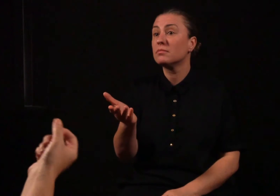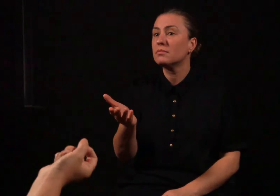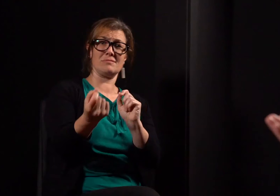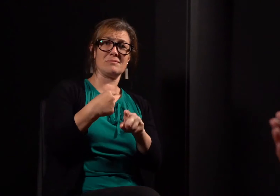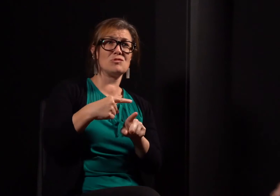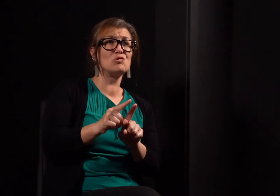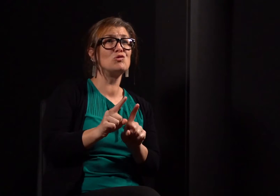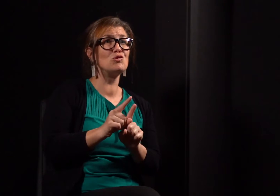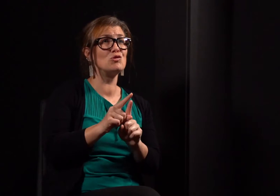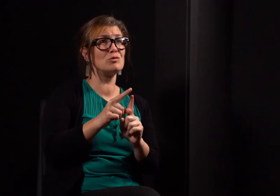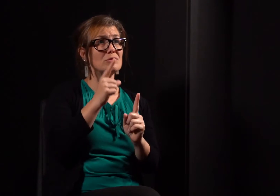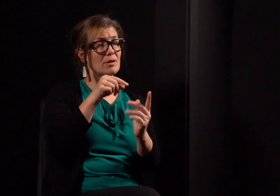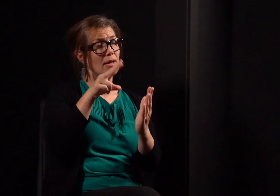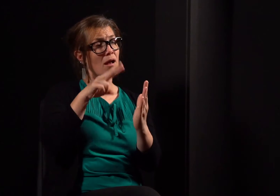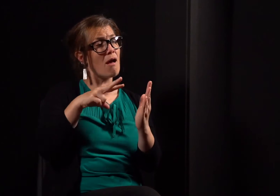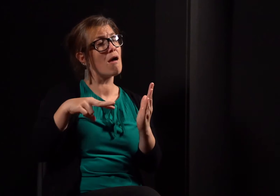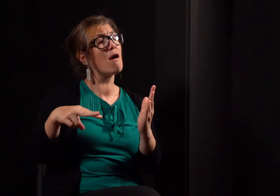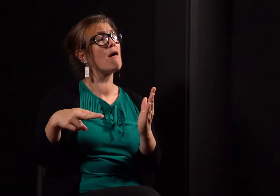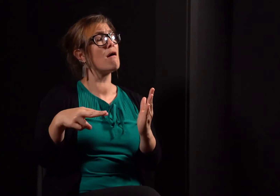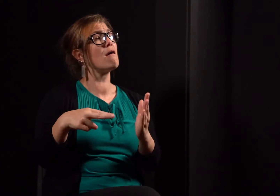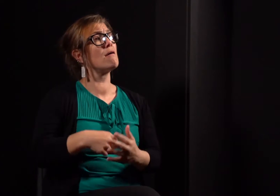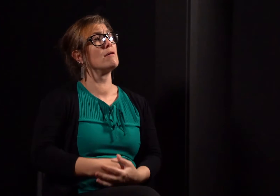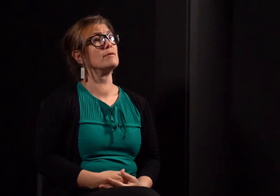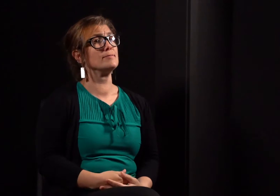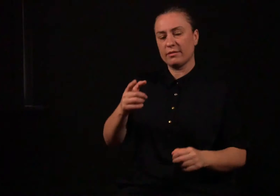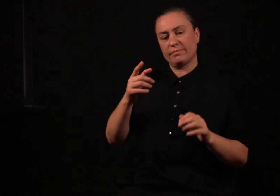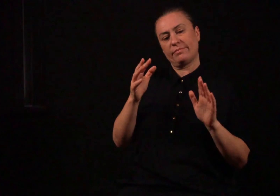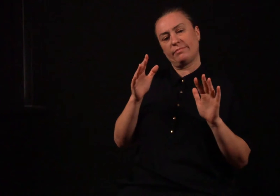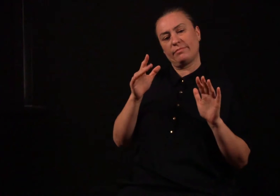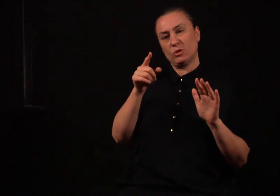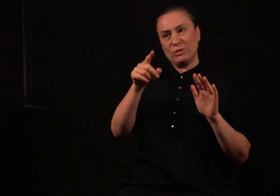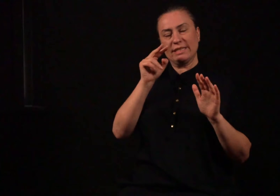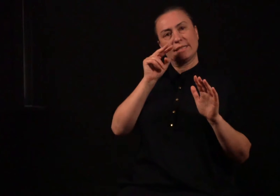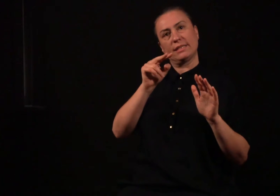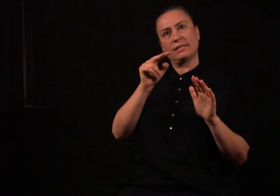And also the PowerPoint slides, send them across as well. It's really important for context.